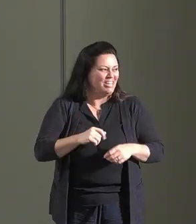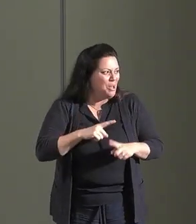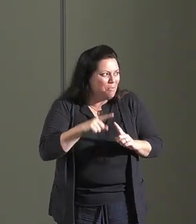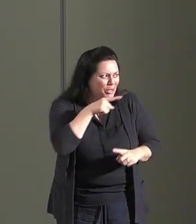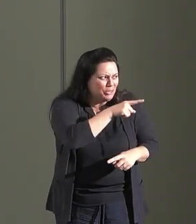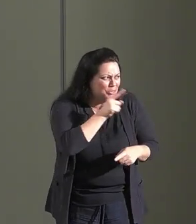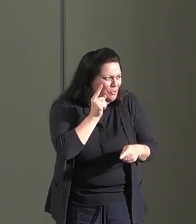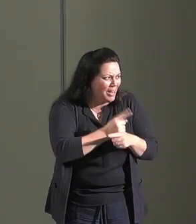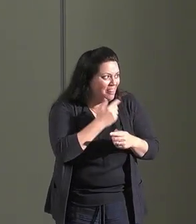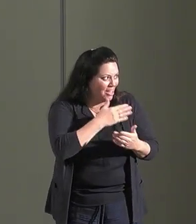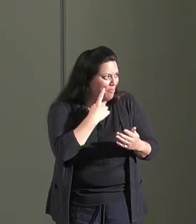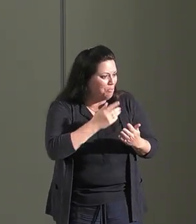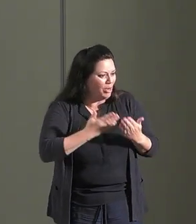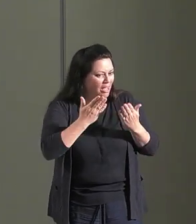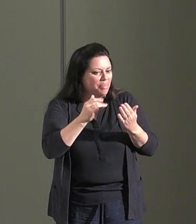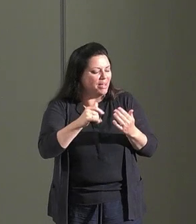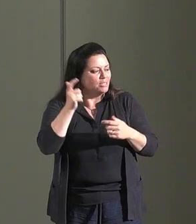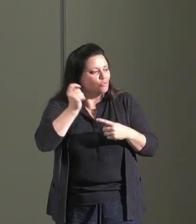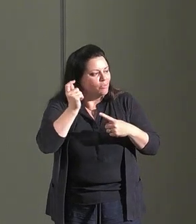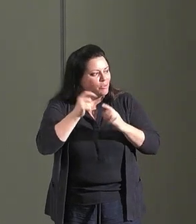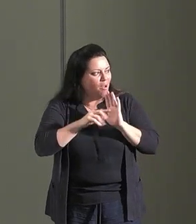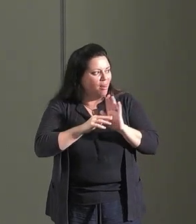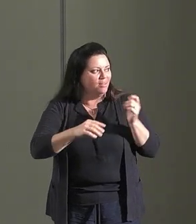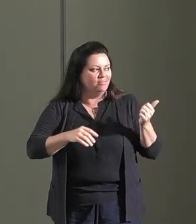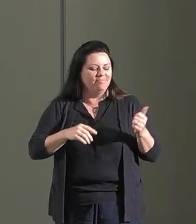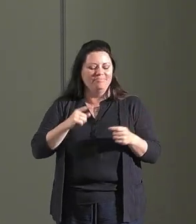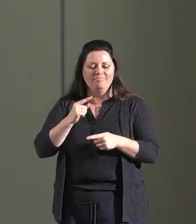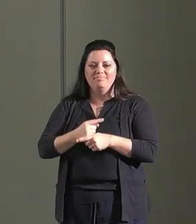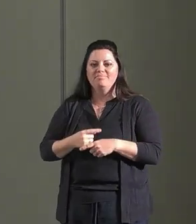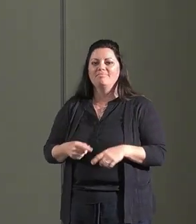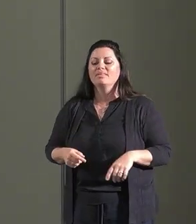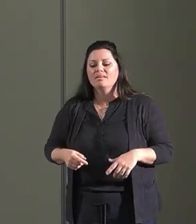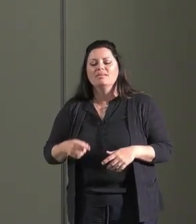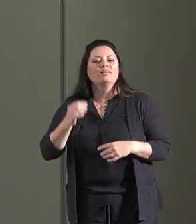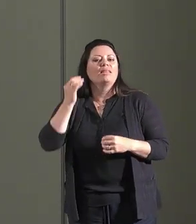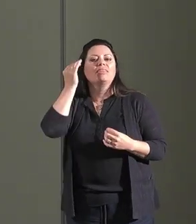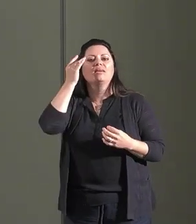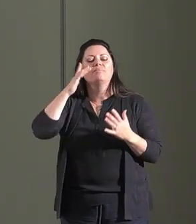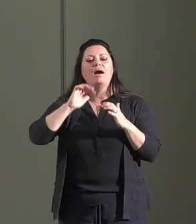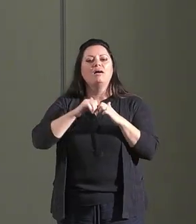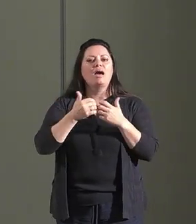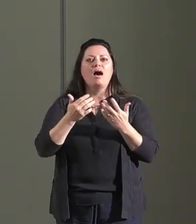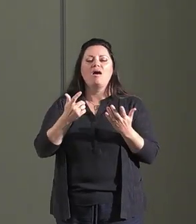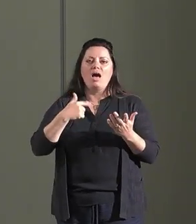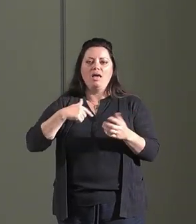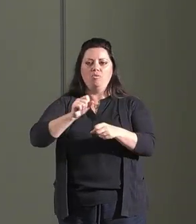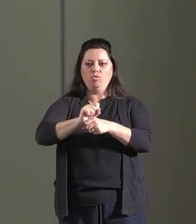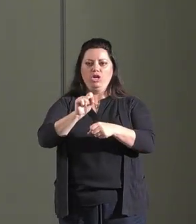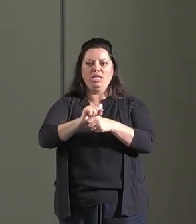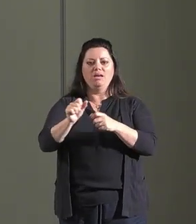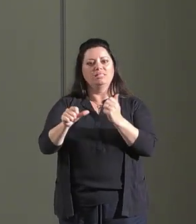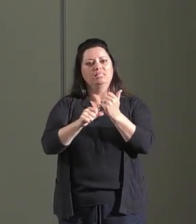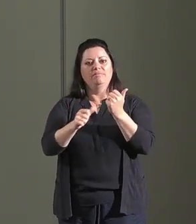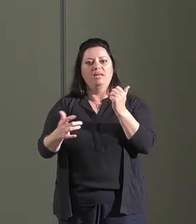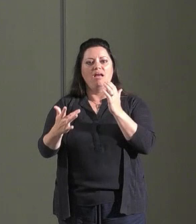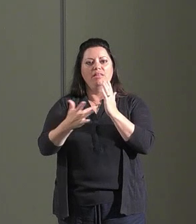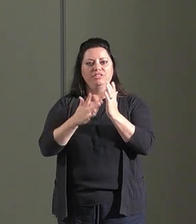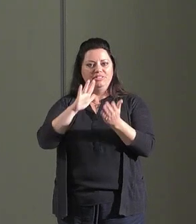Thank you for bringing up the subscription model. Think how I work on assistive technology center I